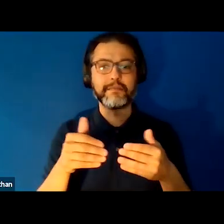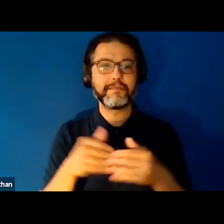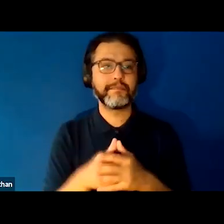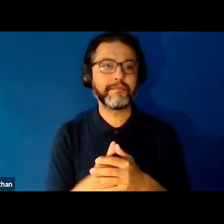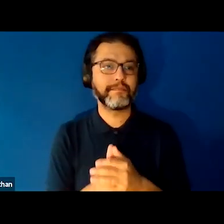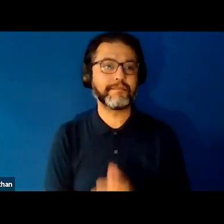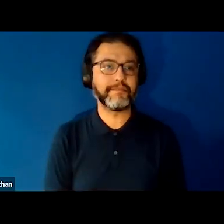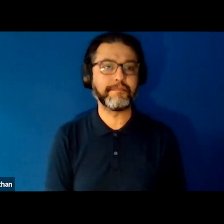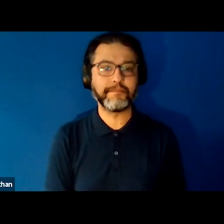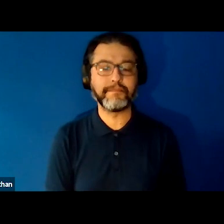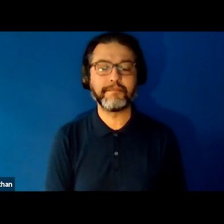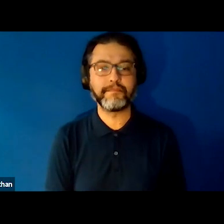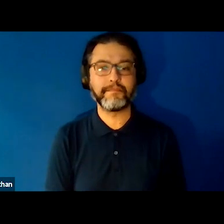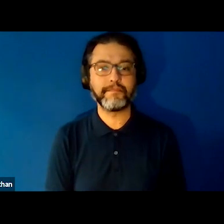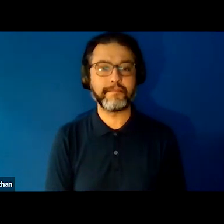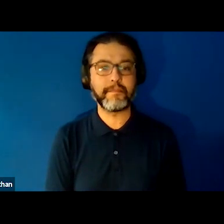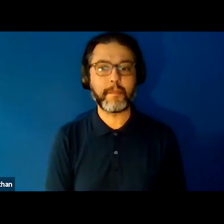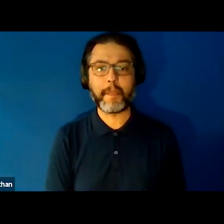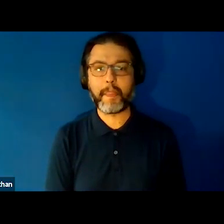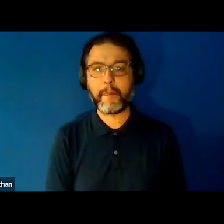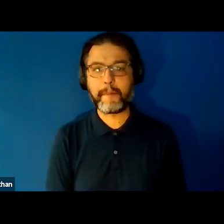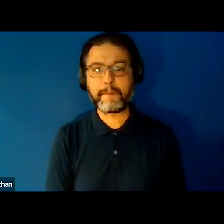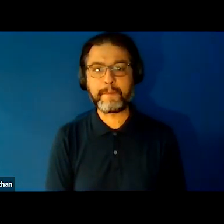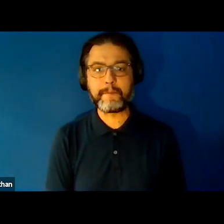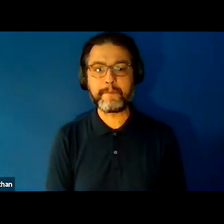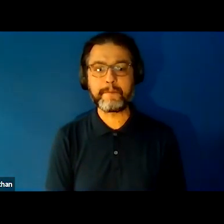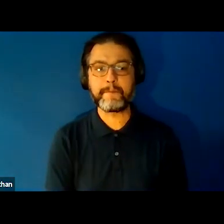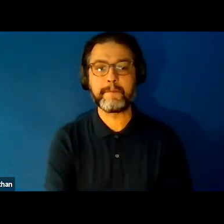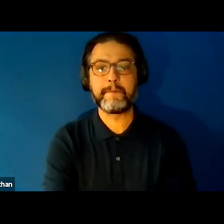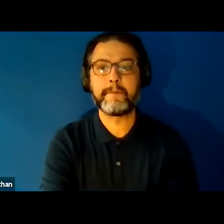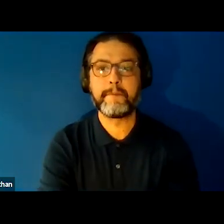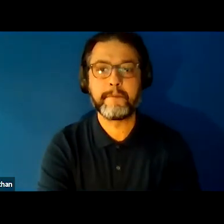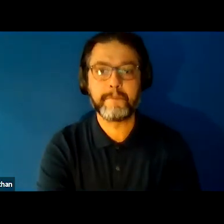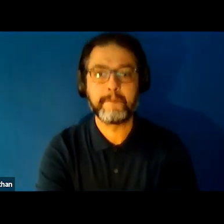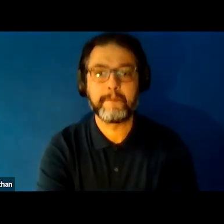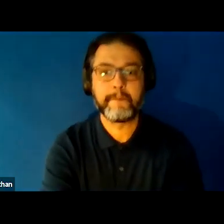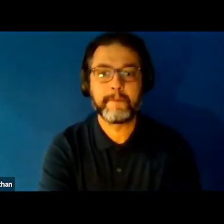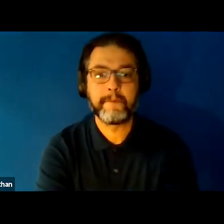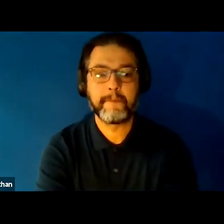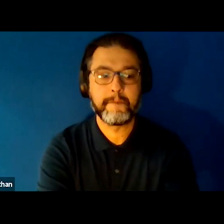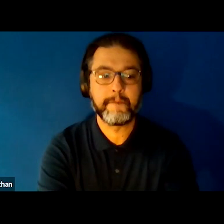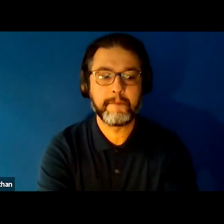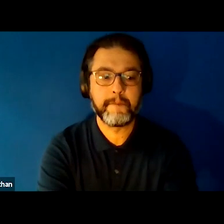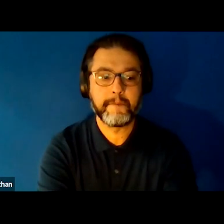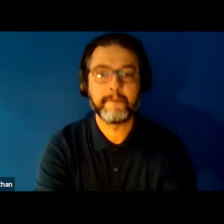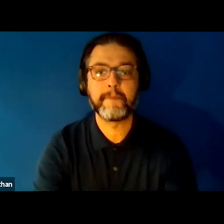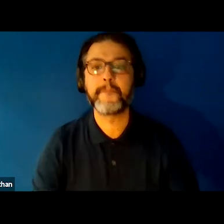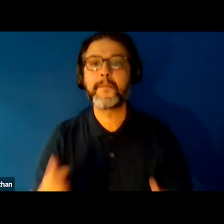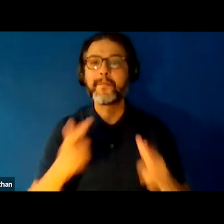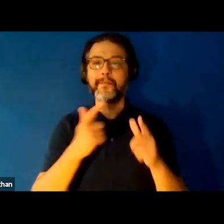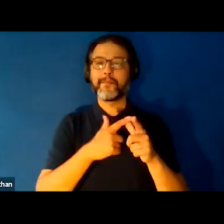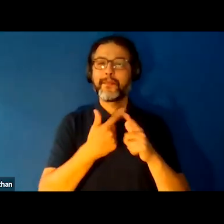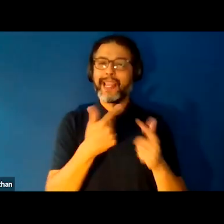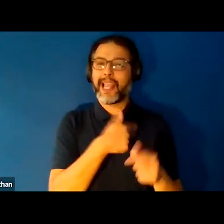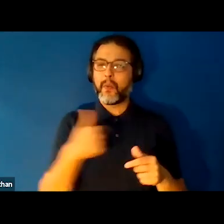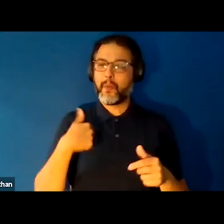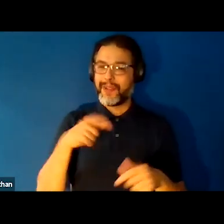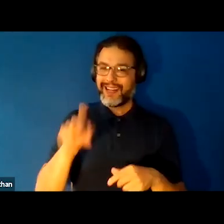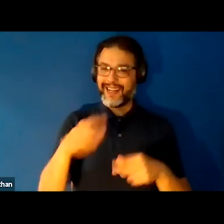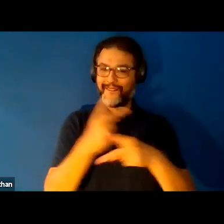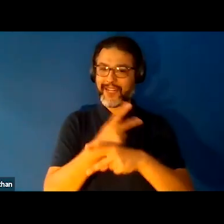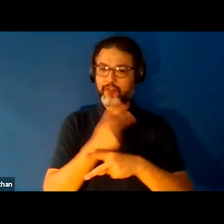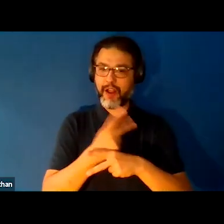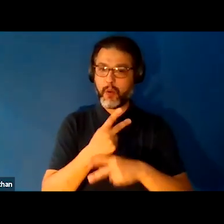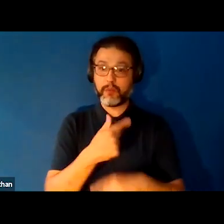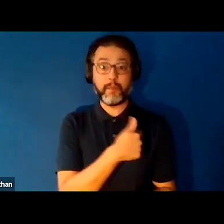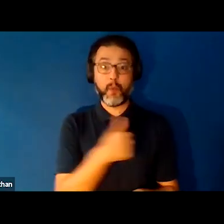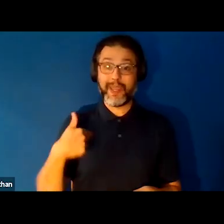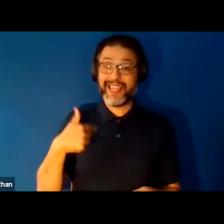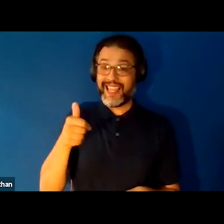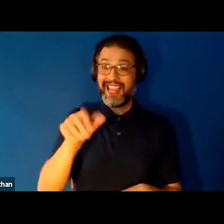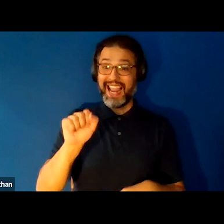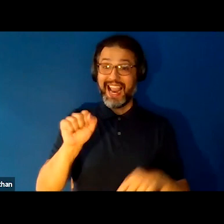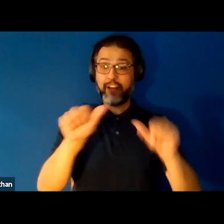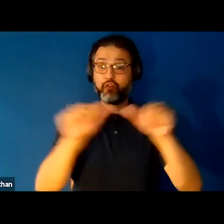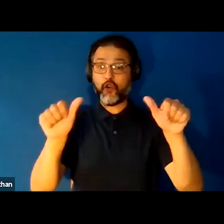Then it became sort of a charge: How do we, as architects, begin to understand, engage,